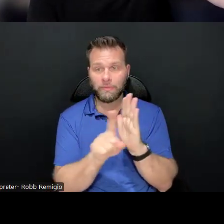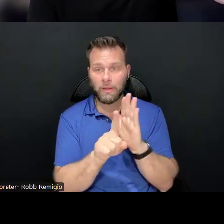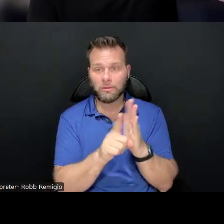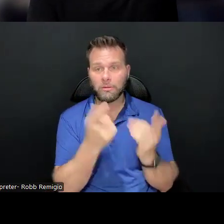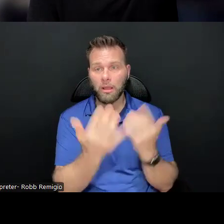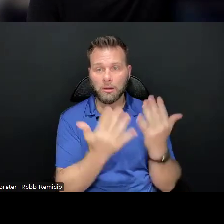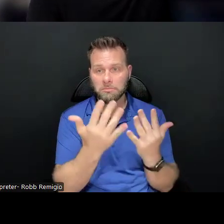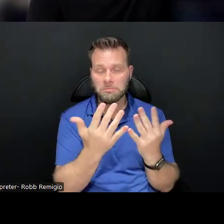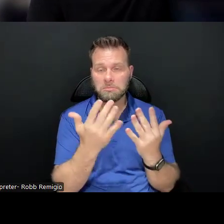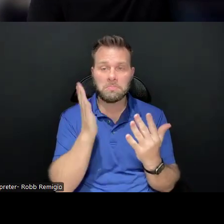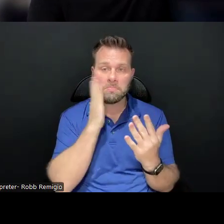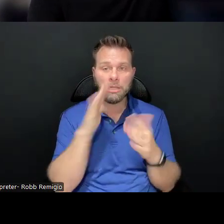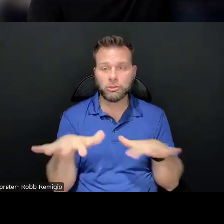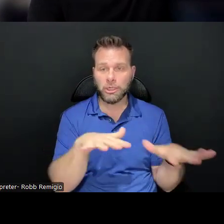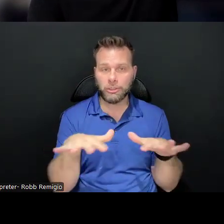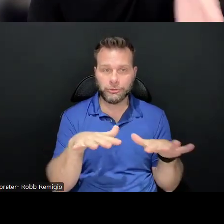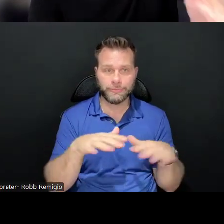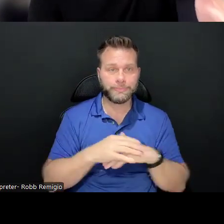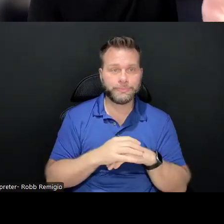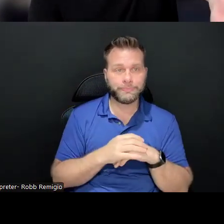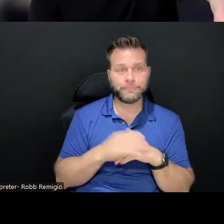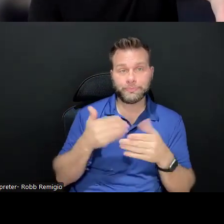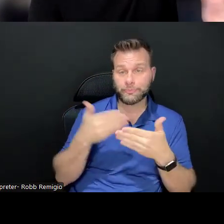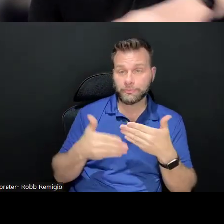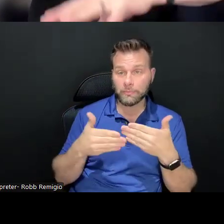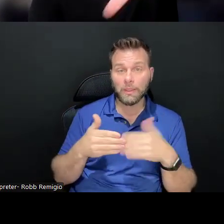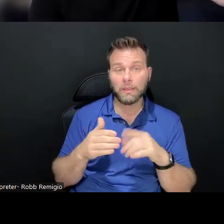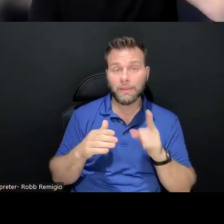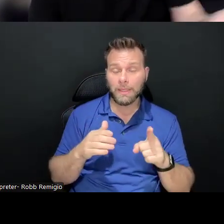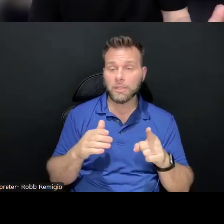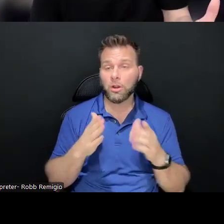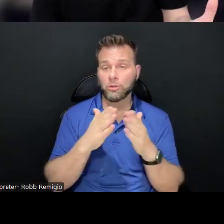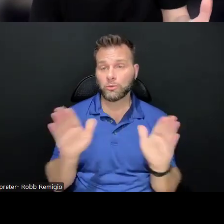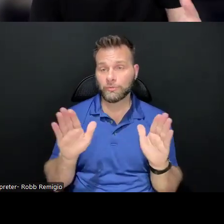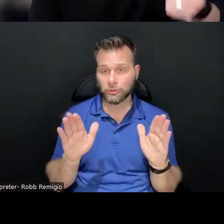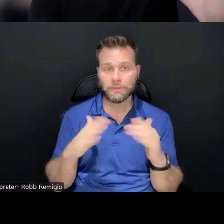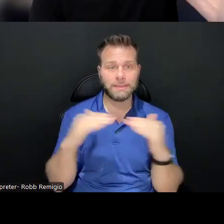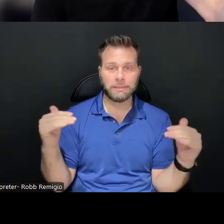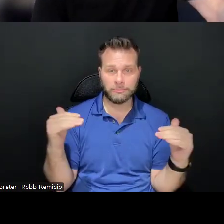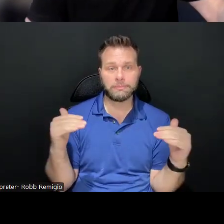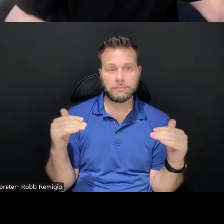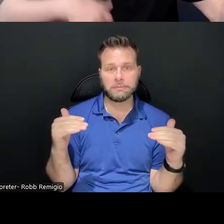alarms with bed shakers. Next slide. These are some universal systems everything that's going on.